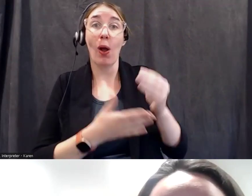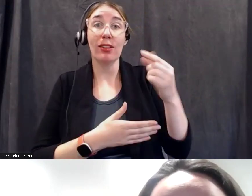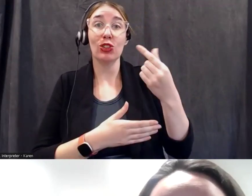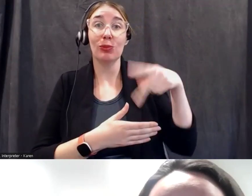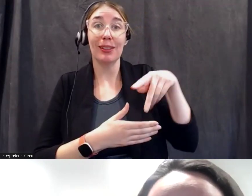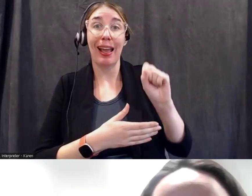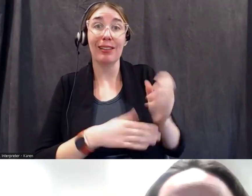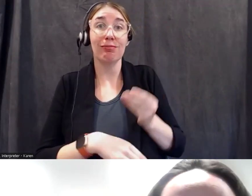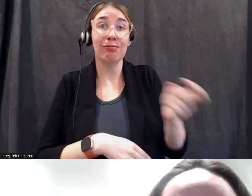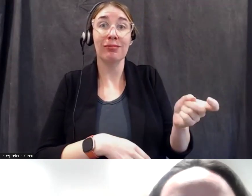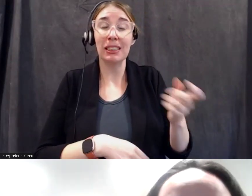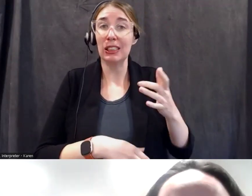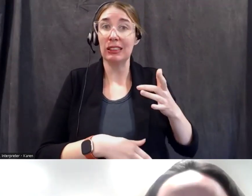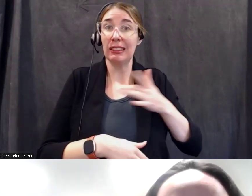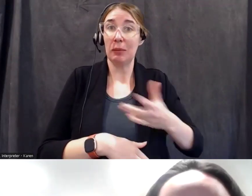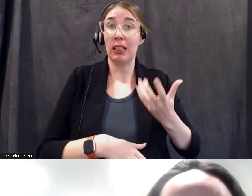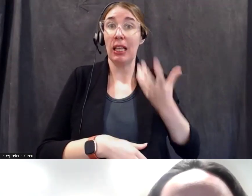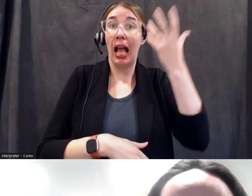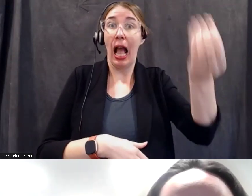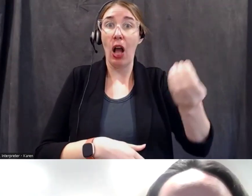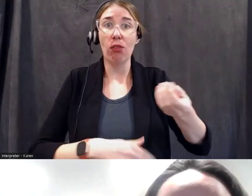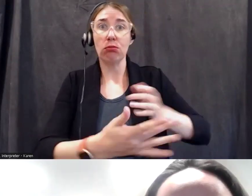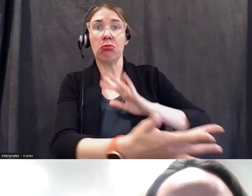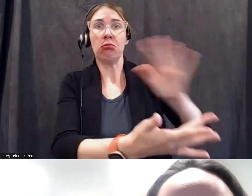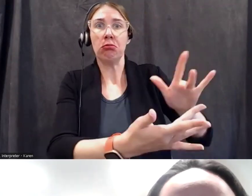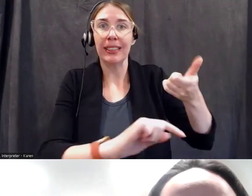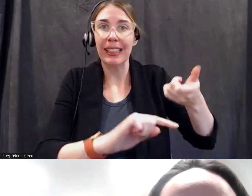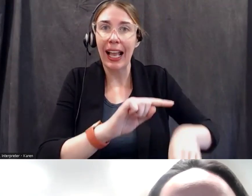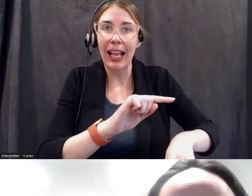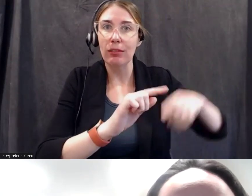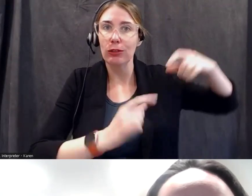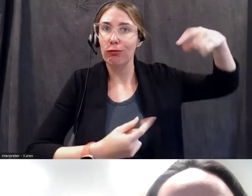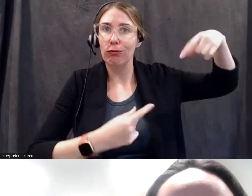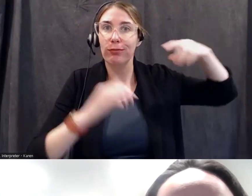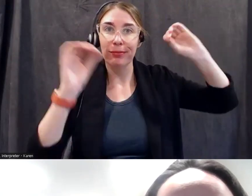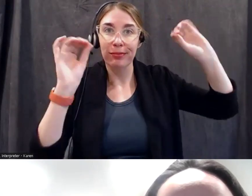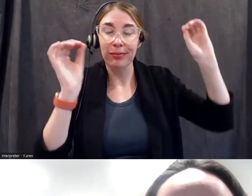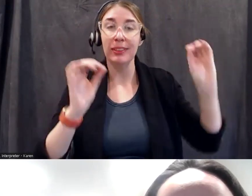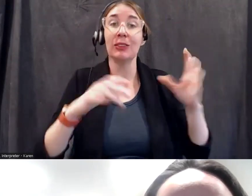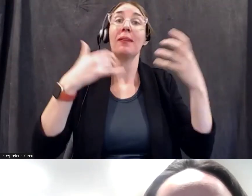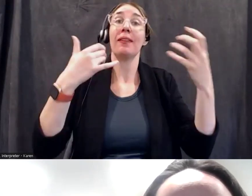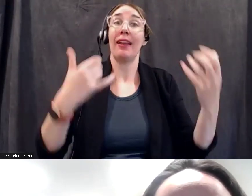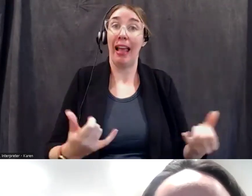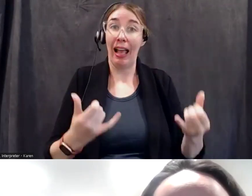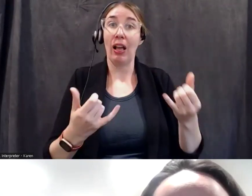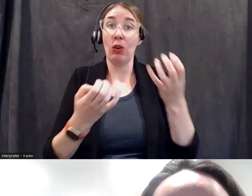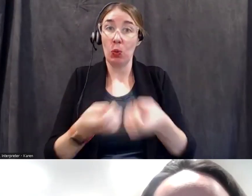the grid where she can't get ahold of him, and so there are devices now that you can track someone